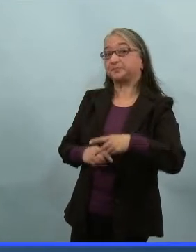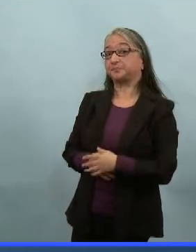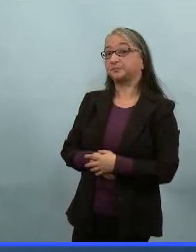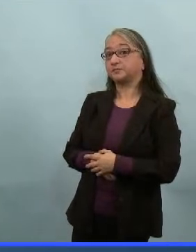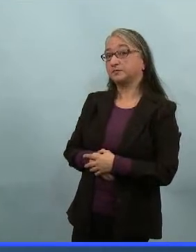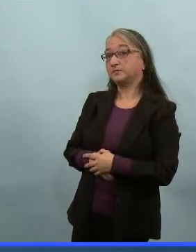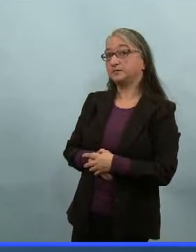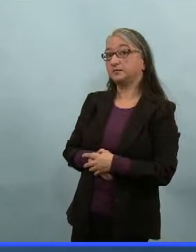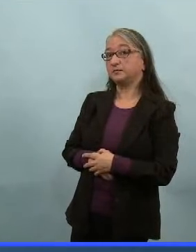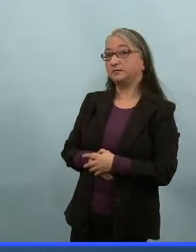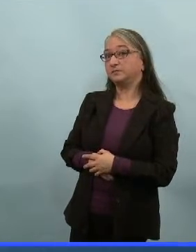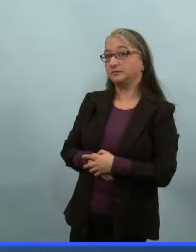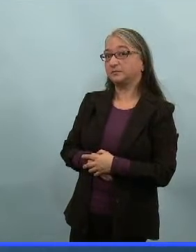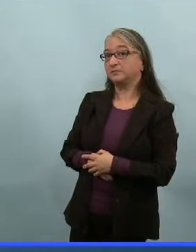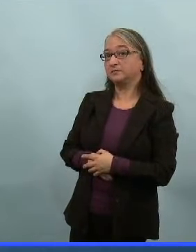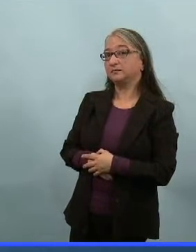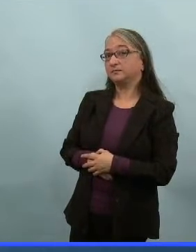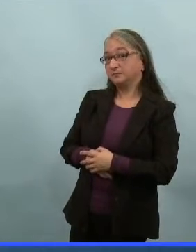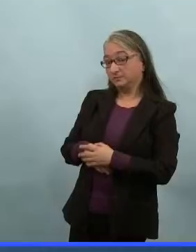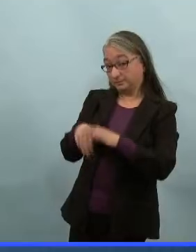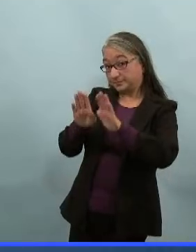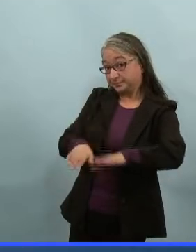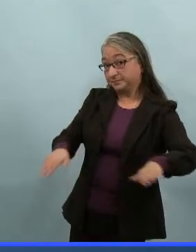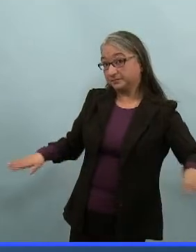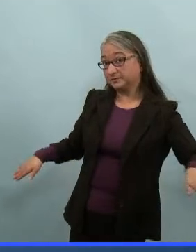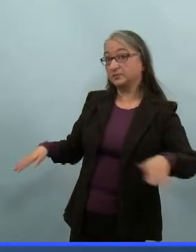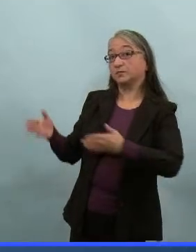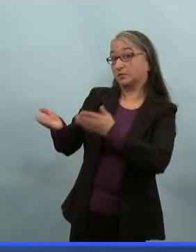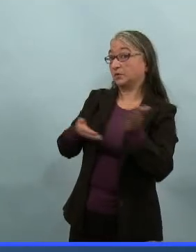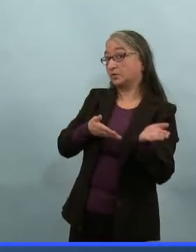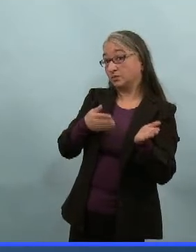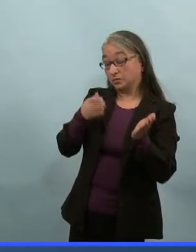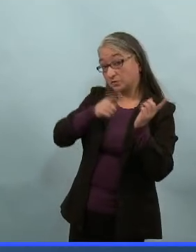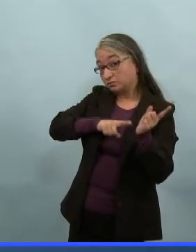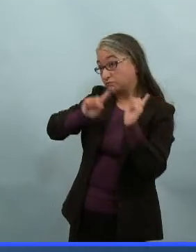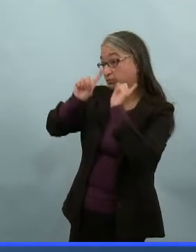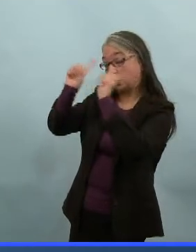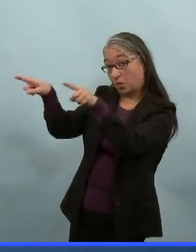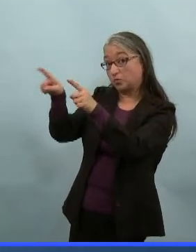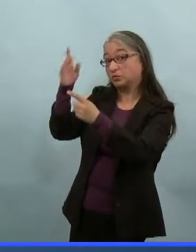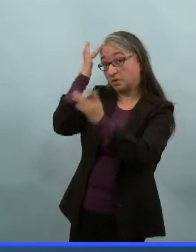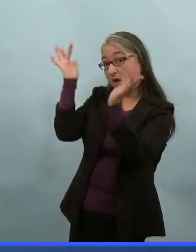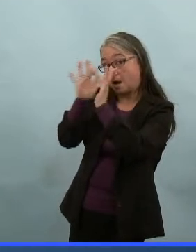rates of kids going into hospital especially with the rise of omicron are we seeing any changes in